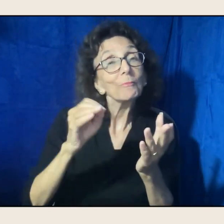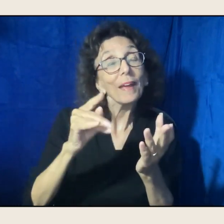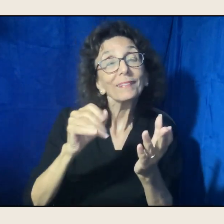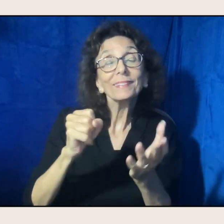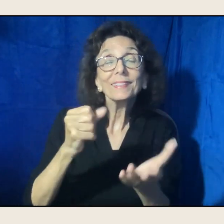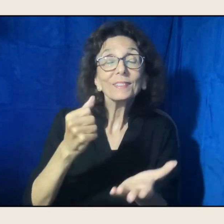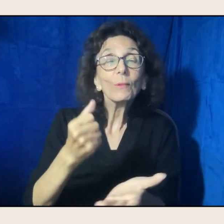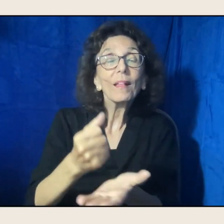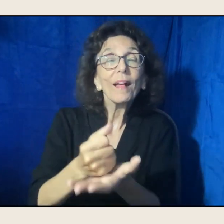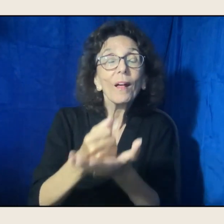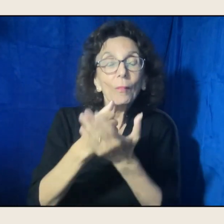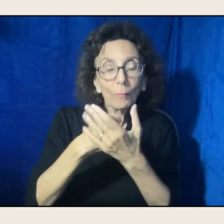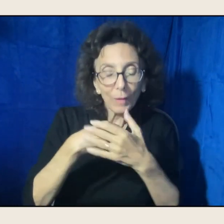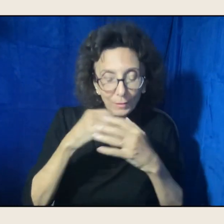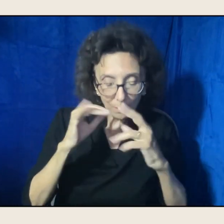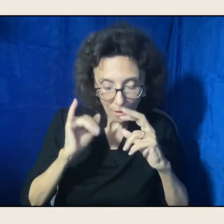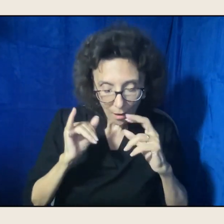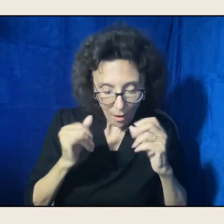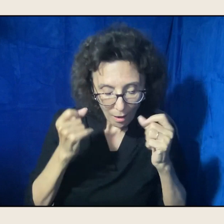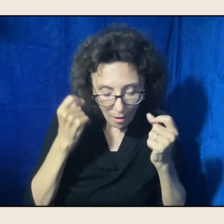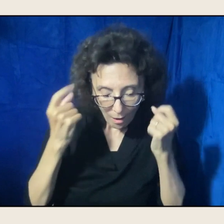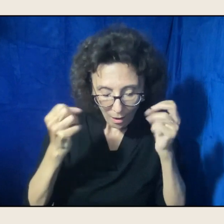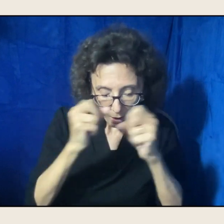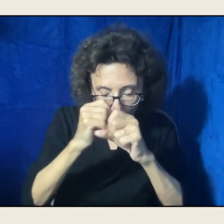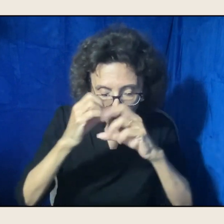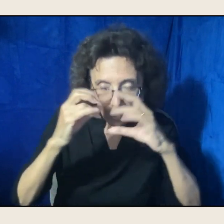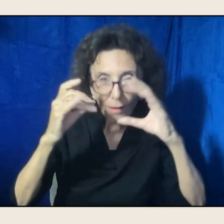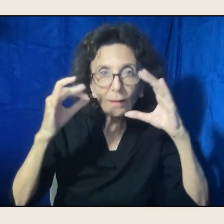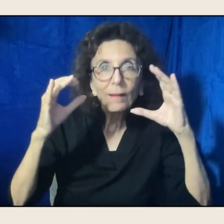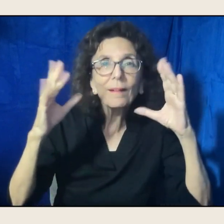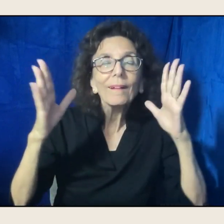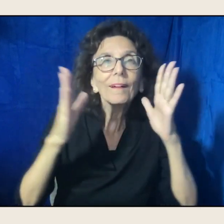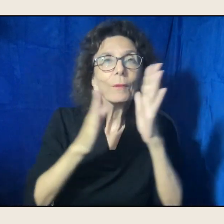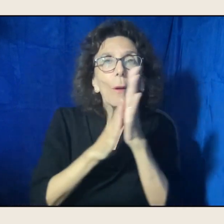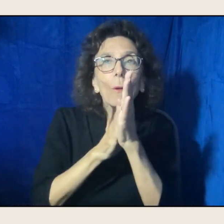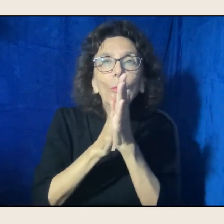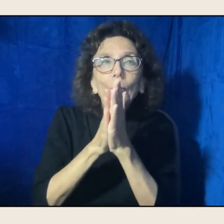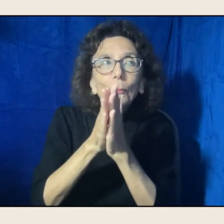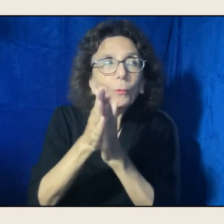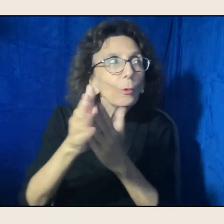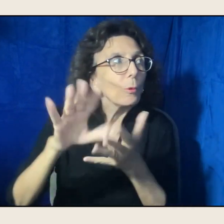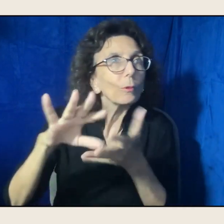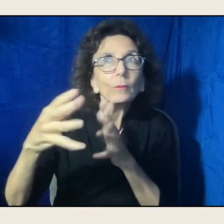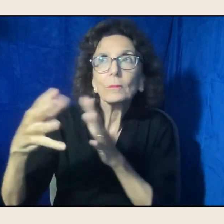and the imagination to move through what we're living through, to give us context,